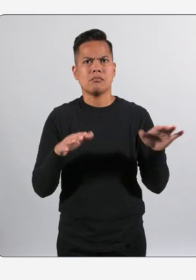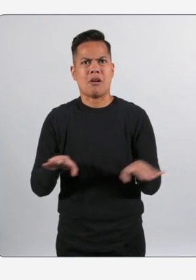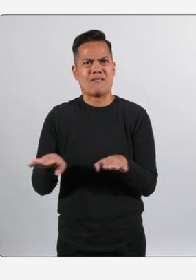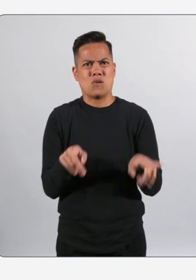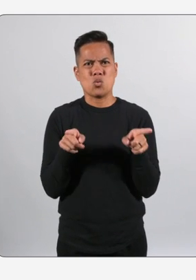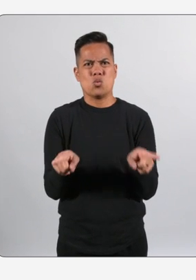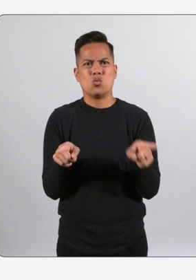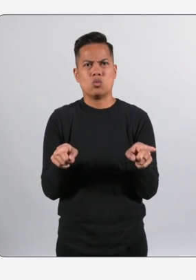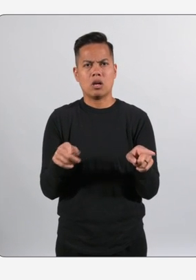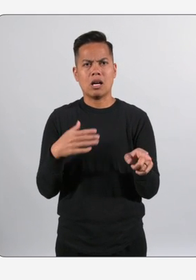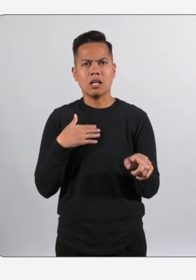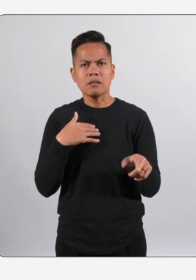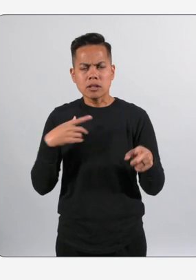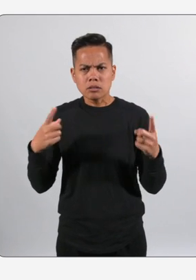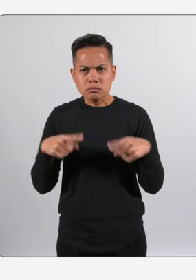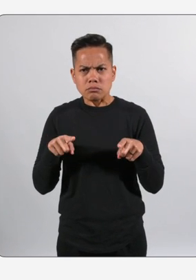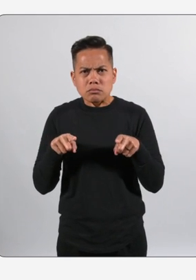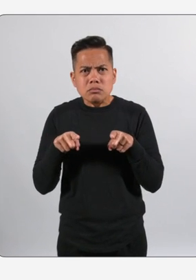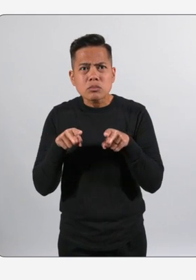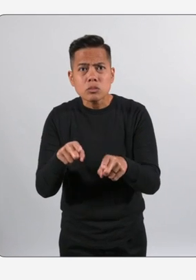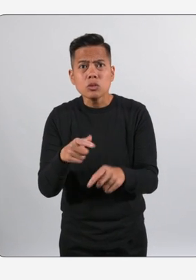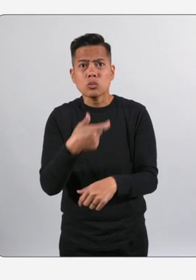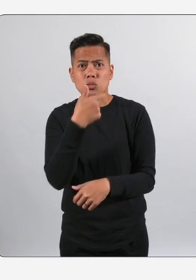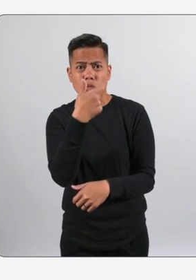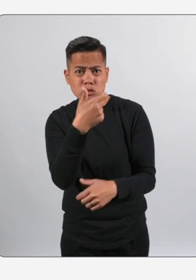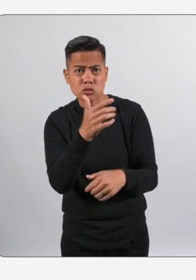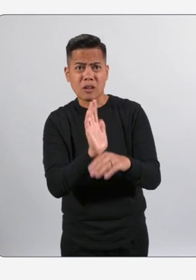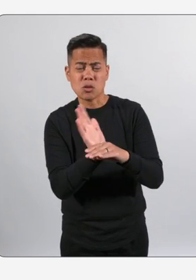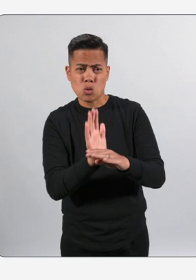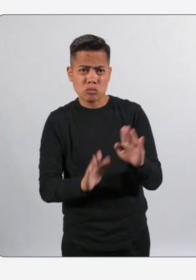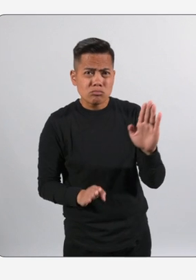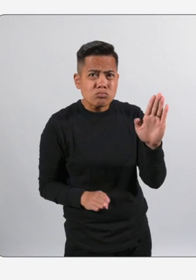same trend, an explosion of video viewing choices.